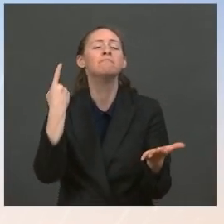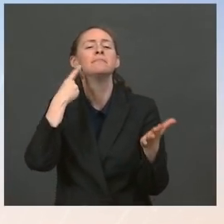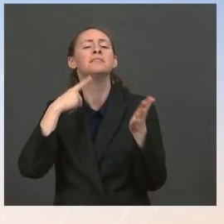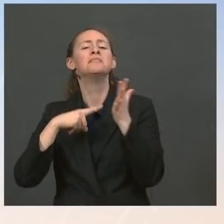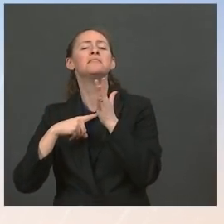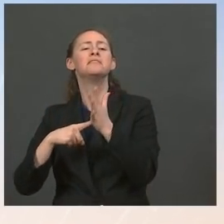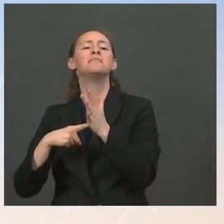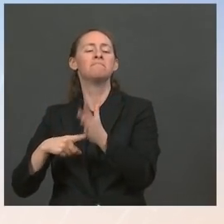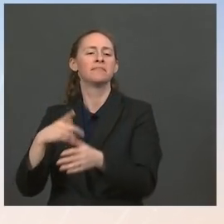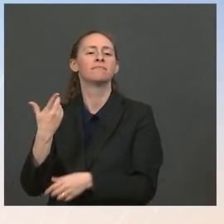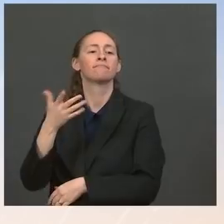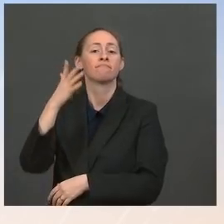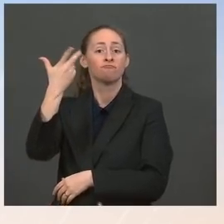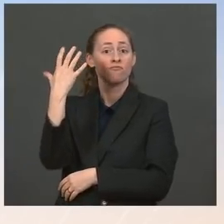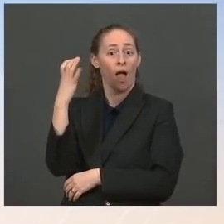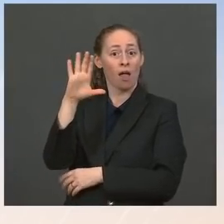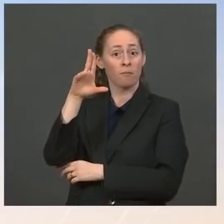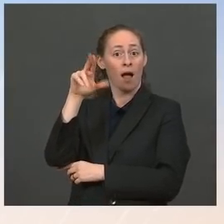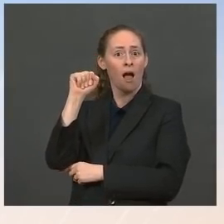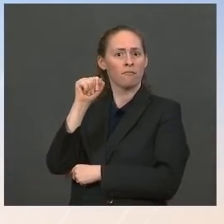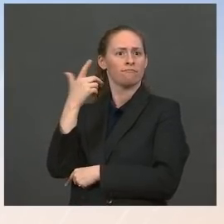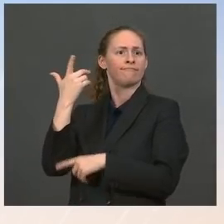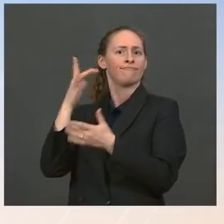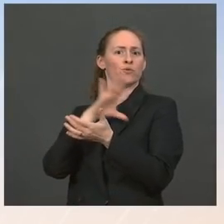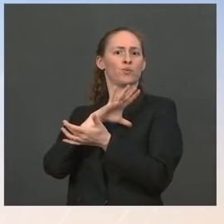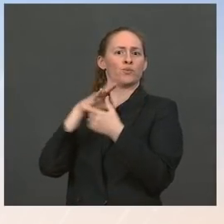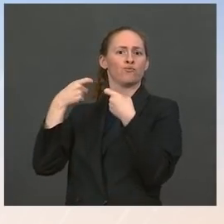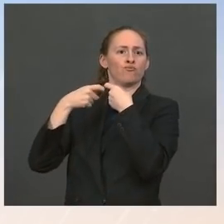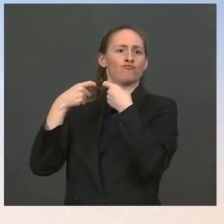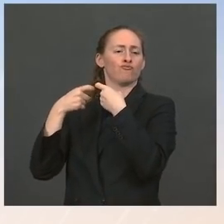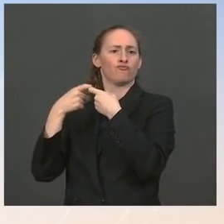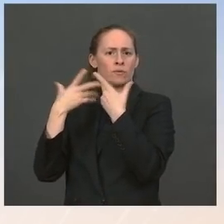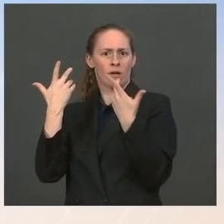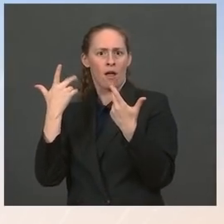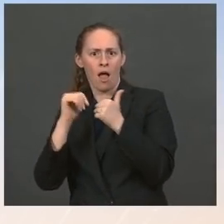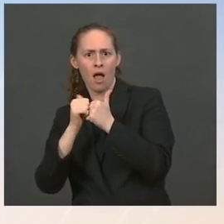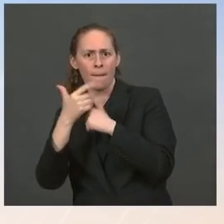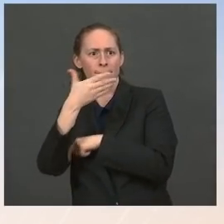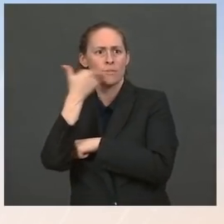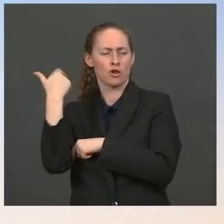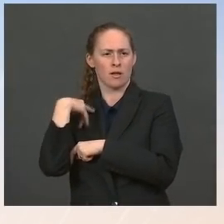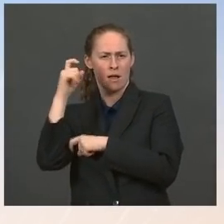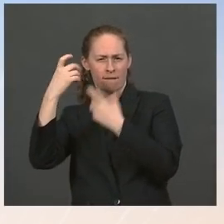how do we make sure in terms of where those buses go, but also looking at the business opportunity -- the jobs that are going to be created,